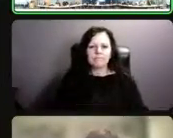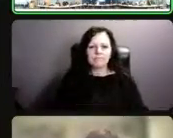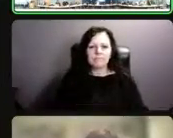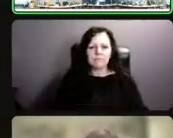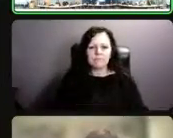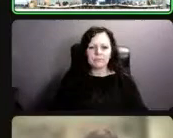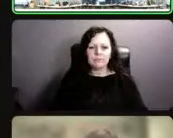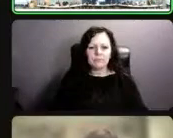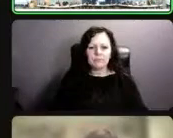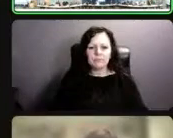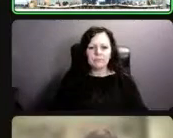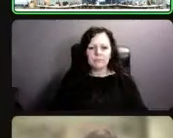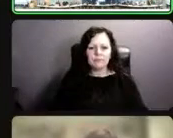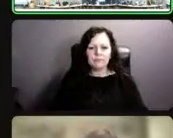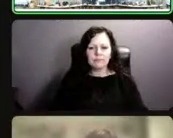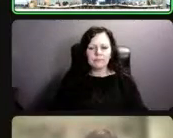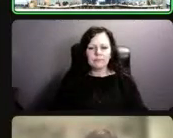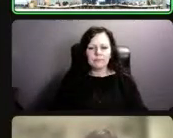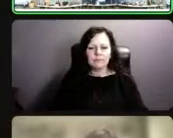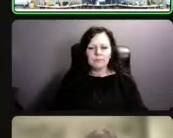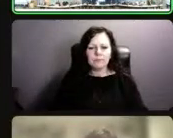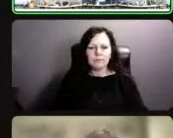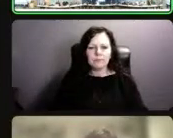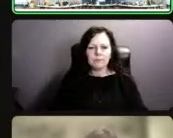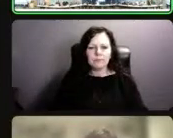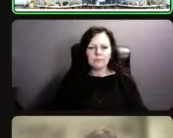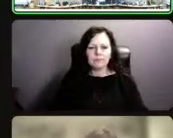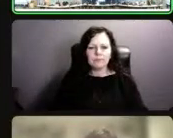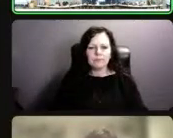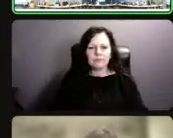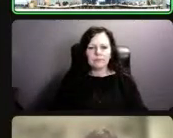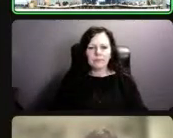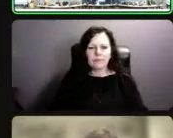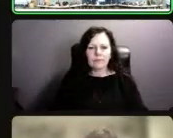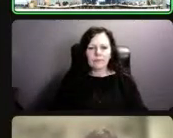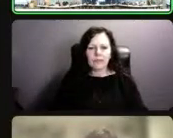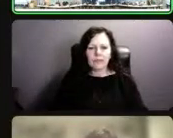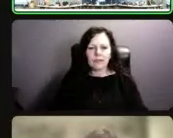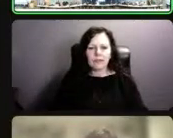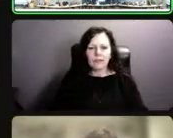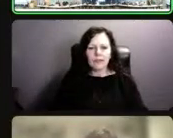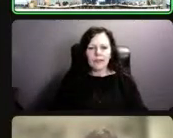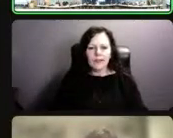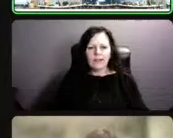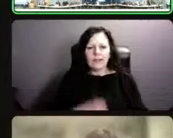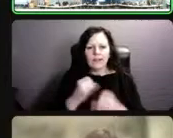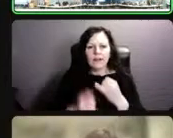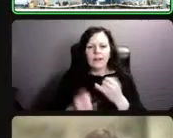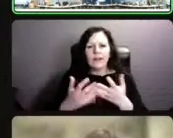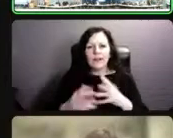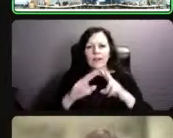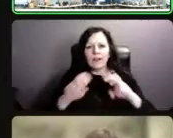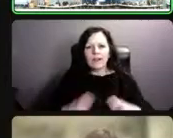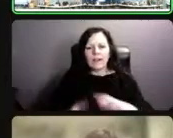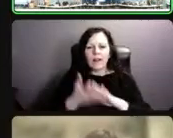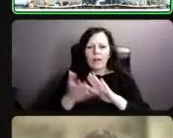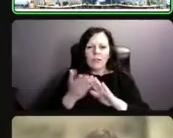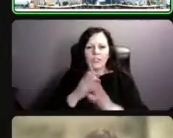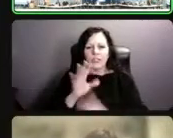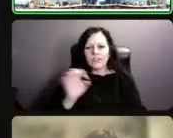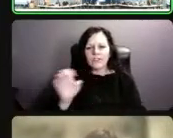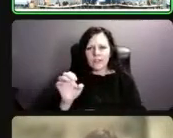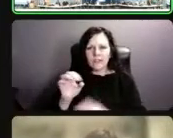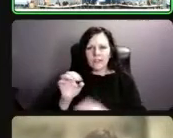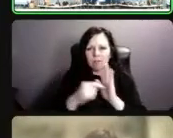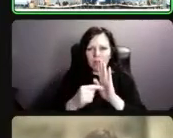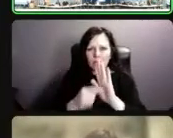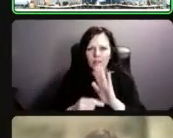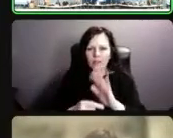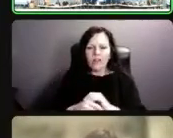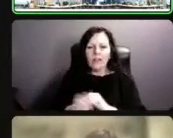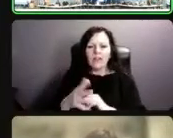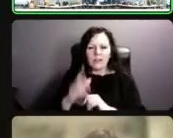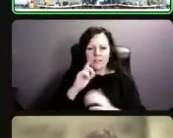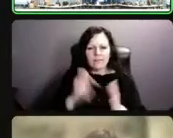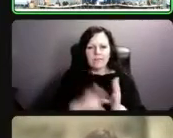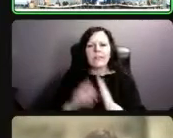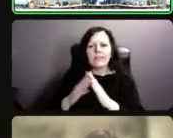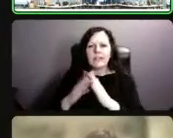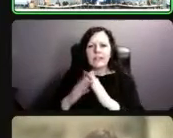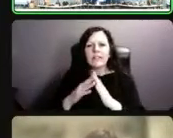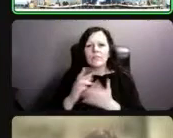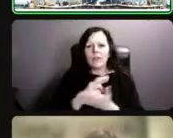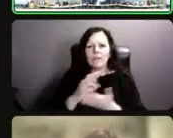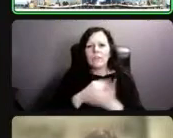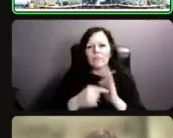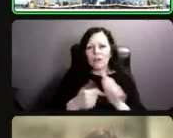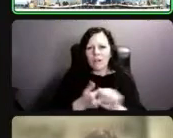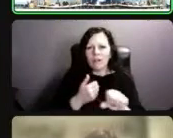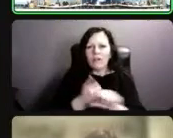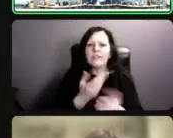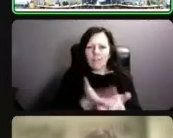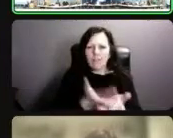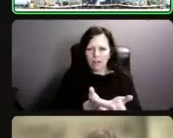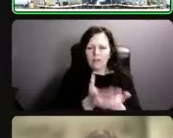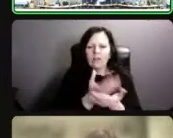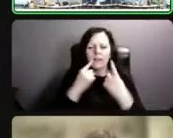WEAKNESSES.